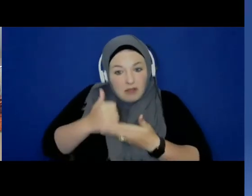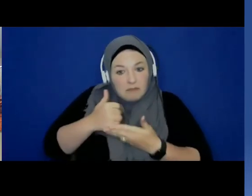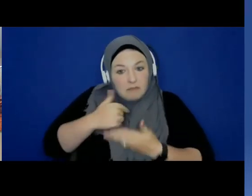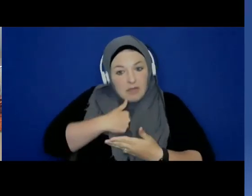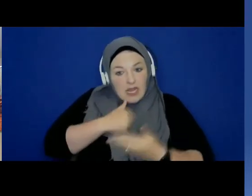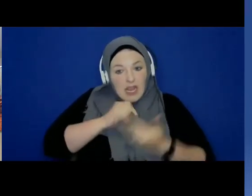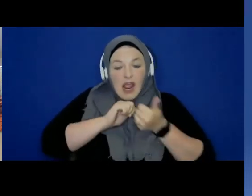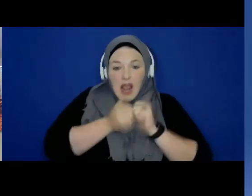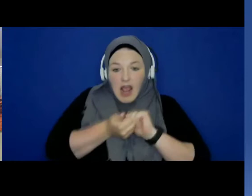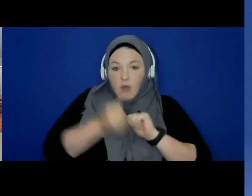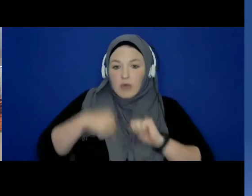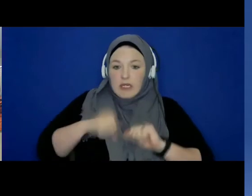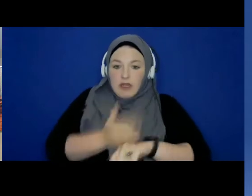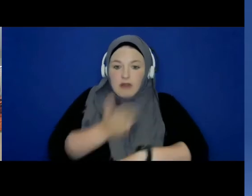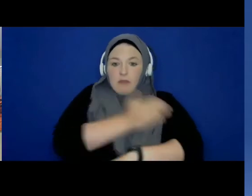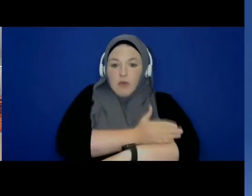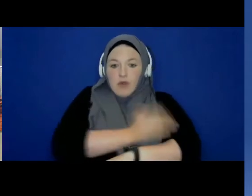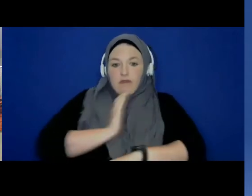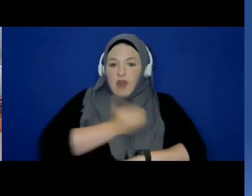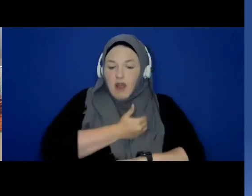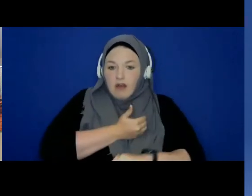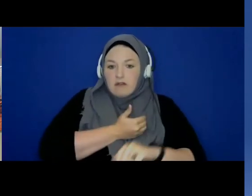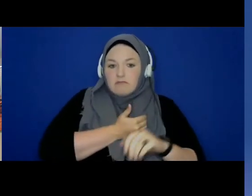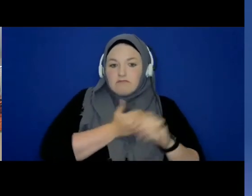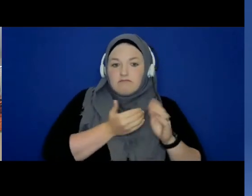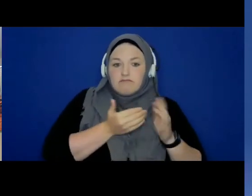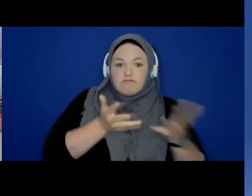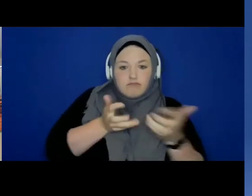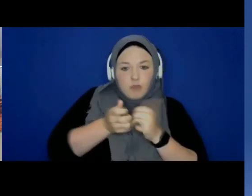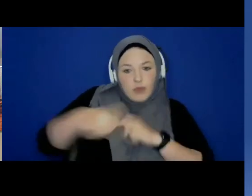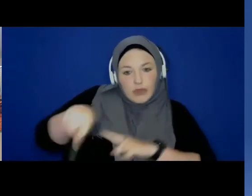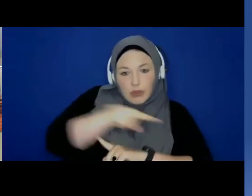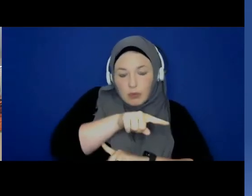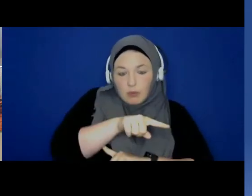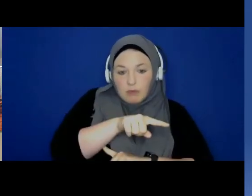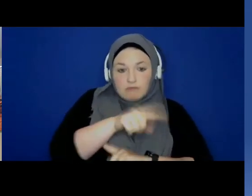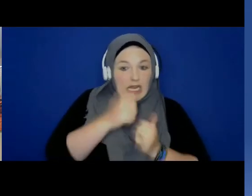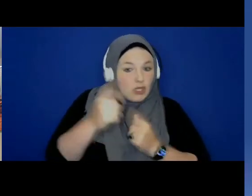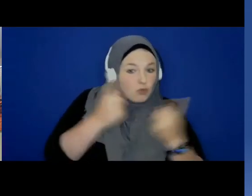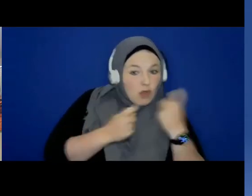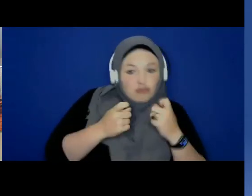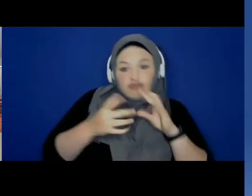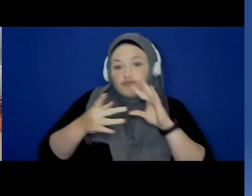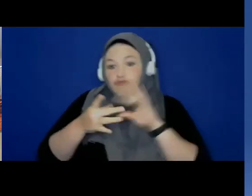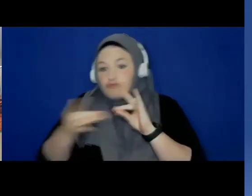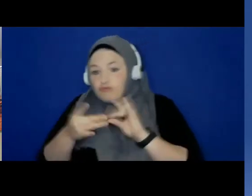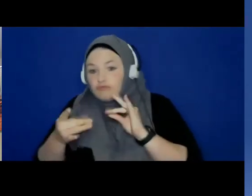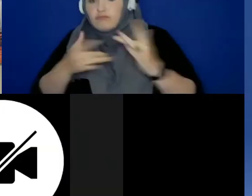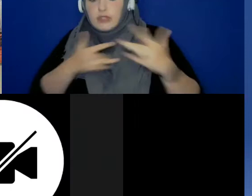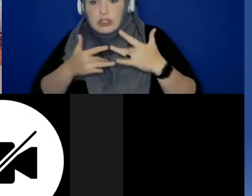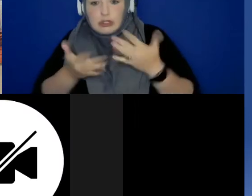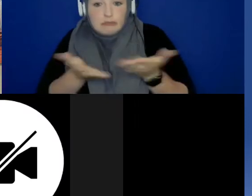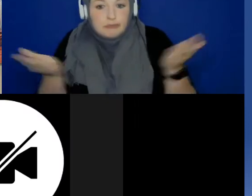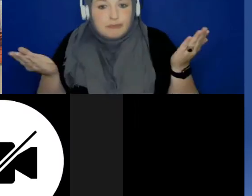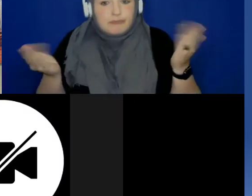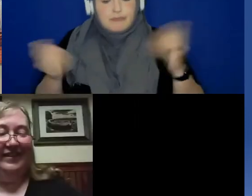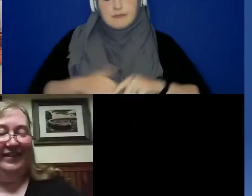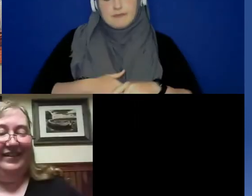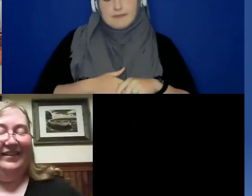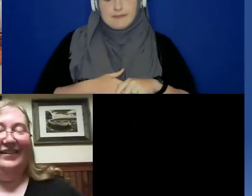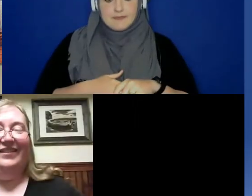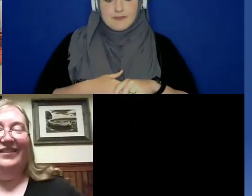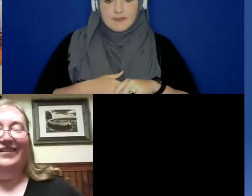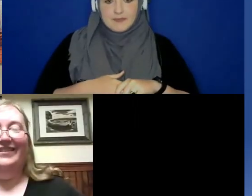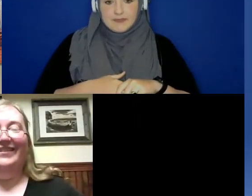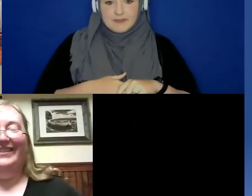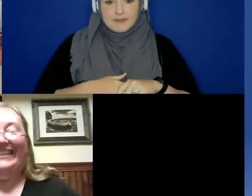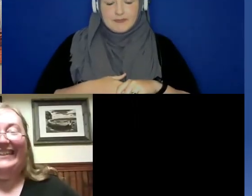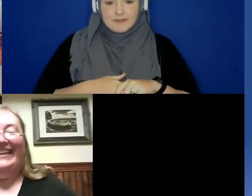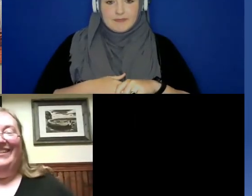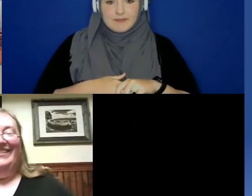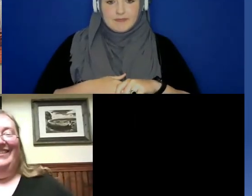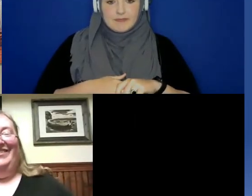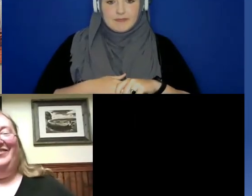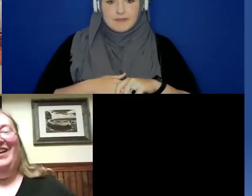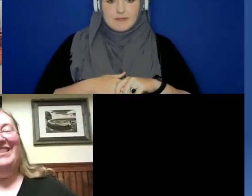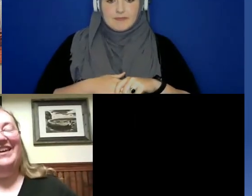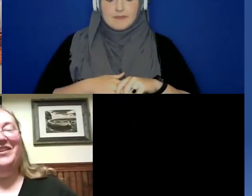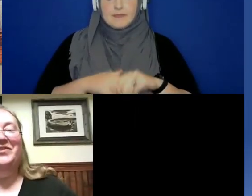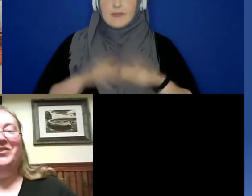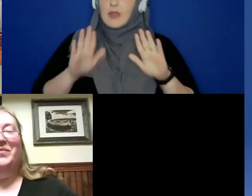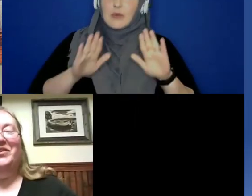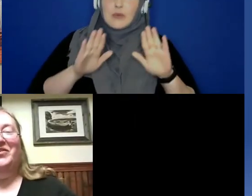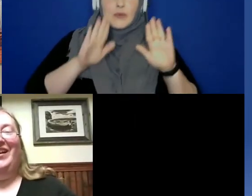Great. Thank you so much Reanna